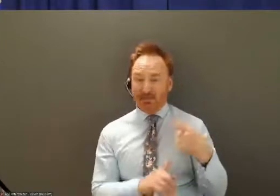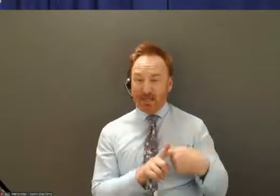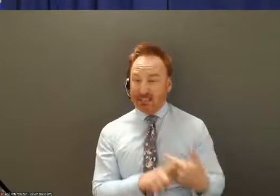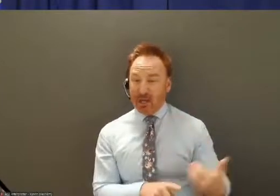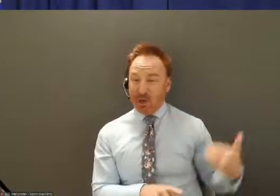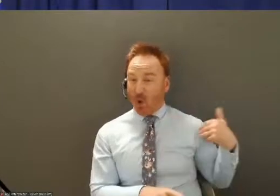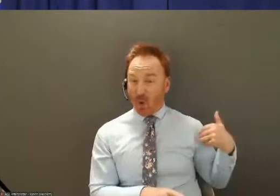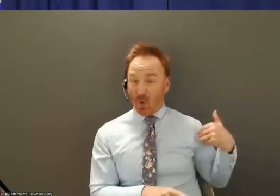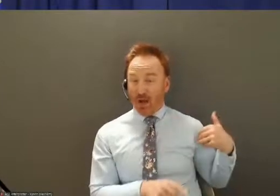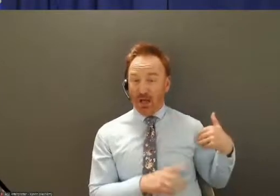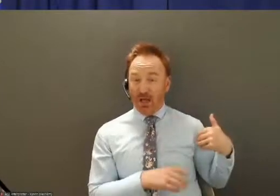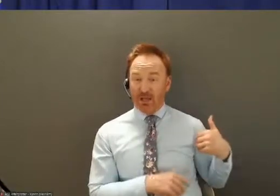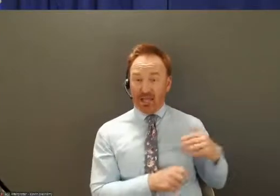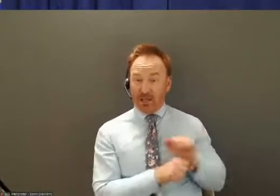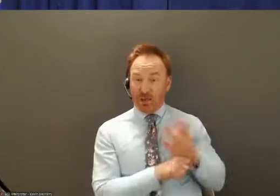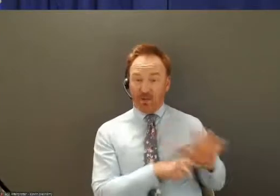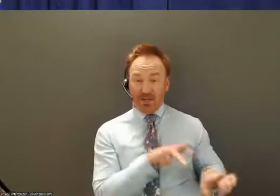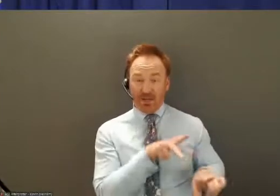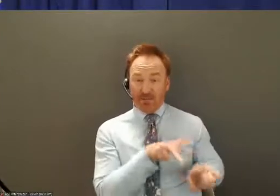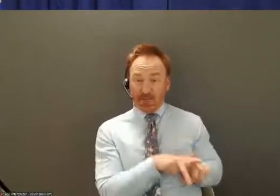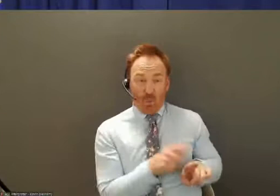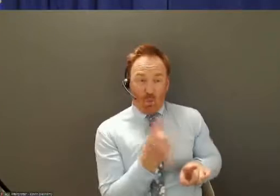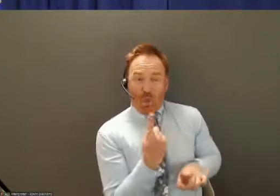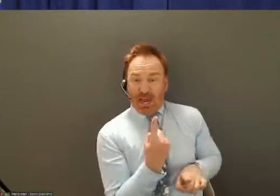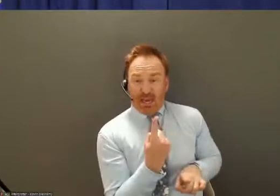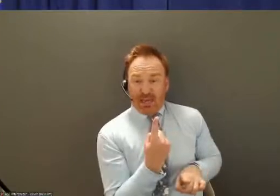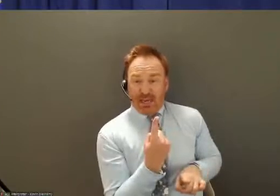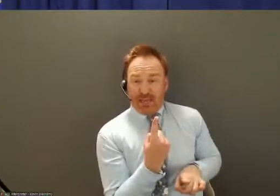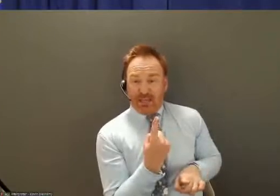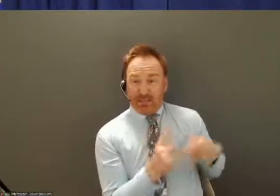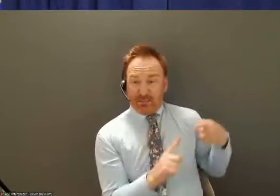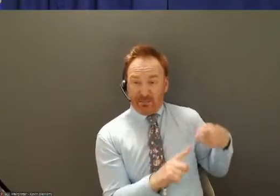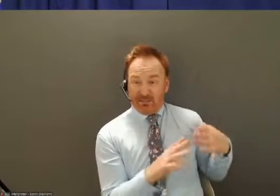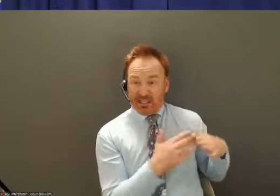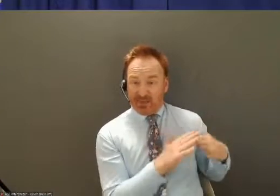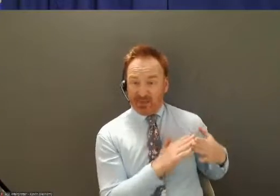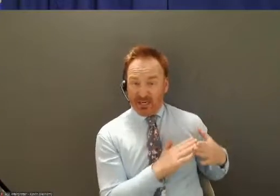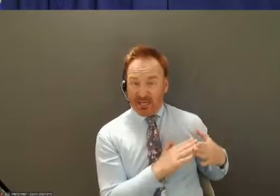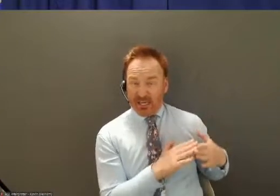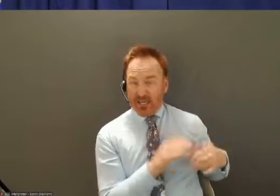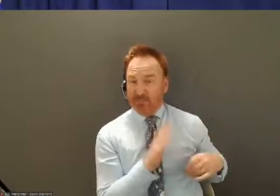introductions and I suspect there are others we have not yet